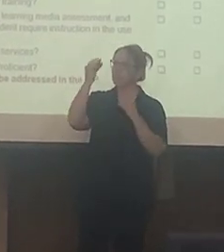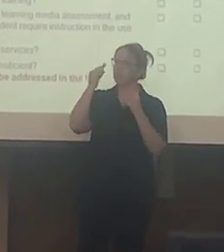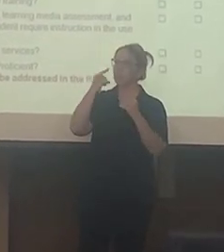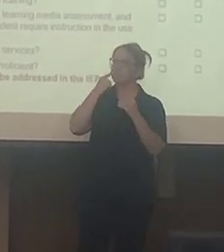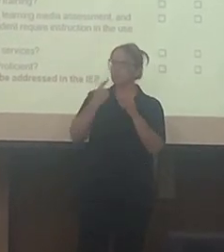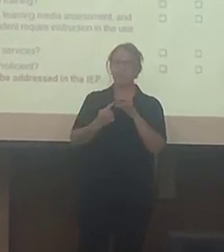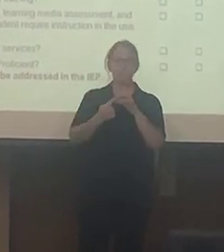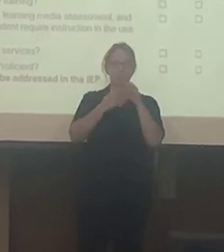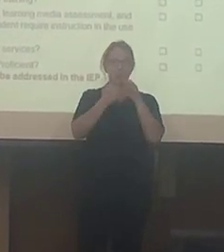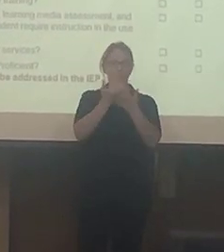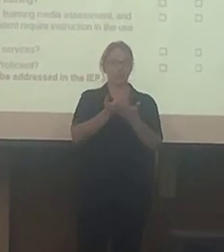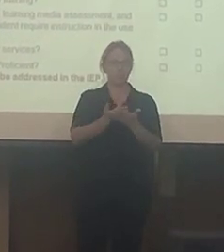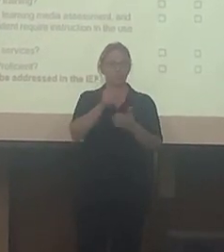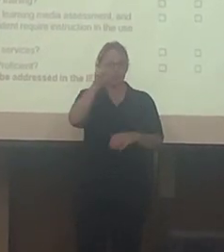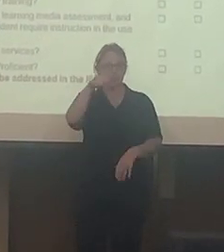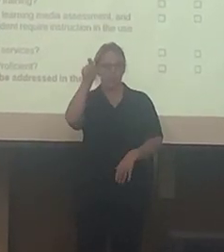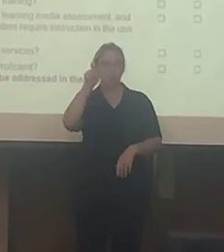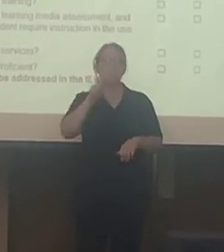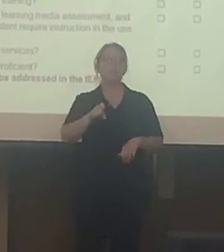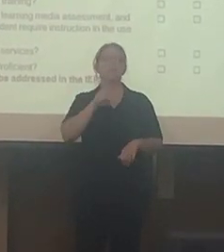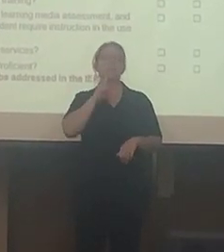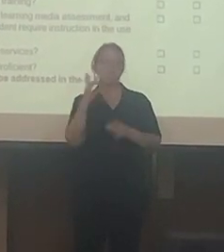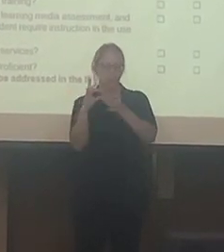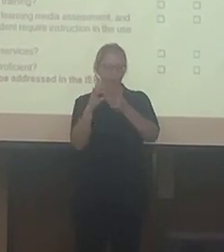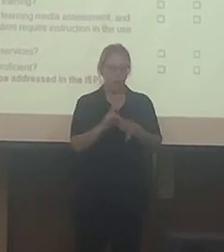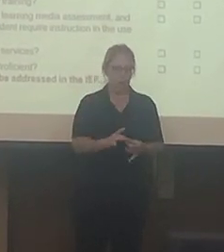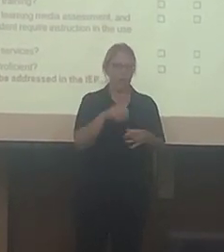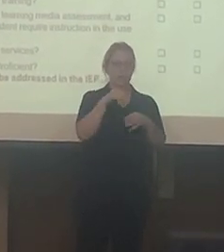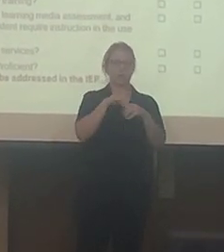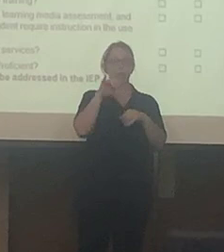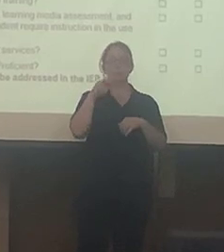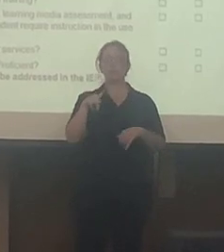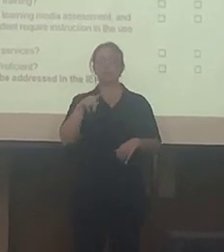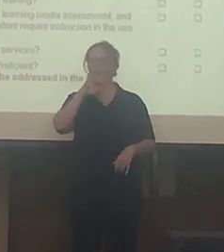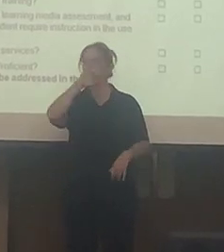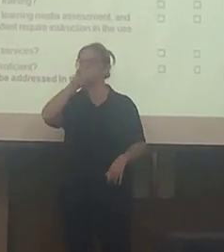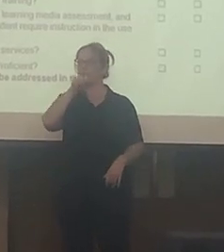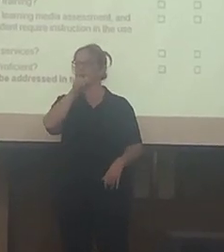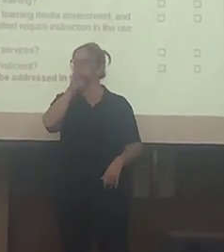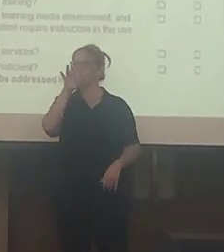checked it has to be addressed in the idp janine's turn to tell me something i just